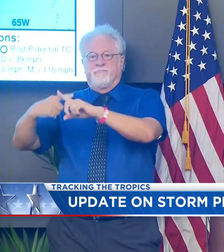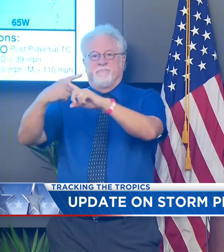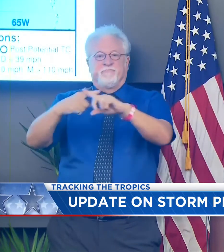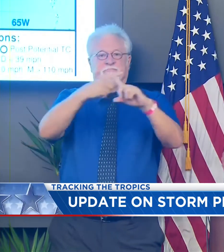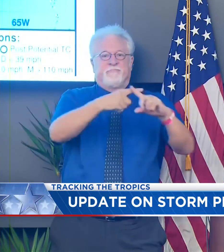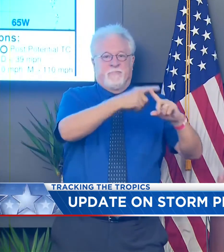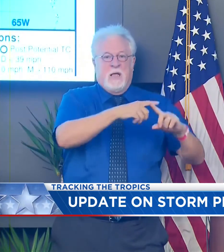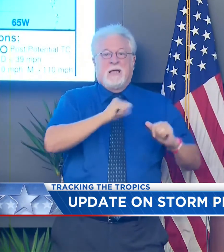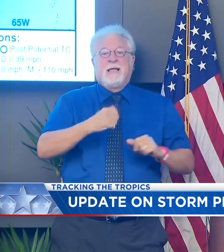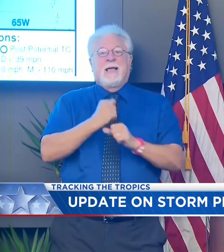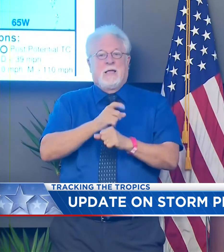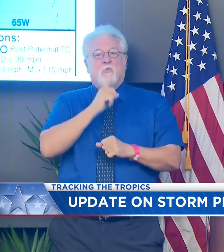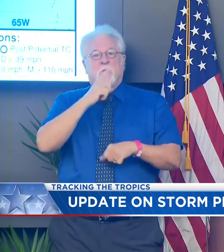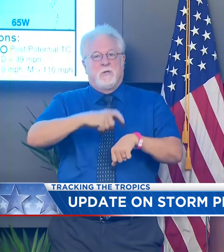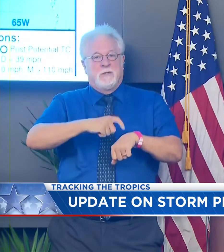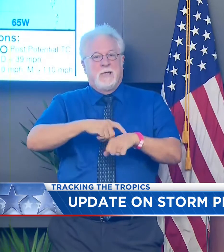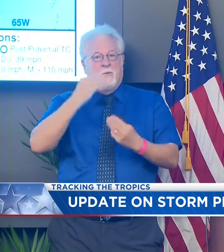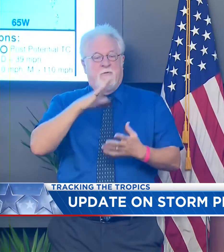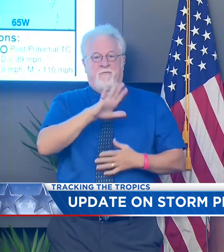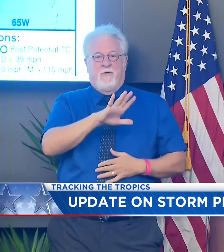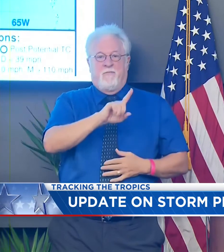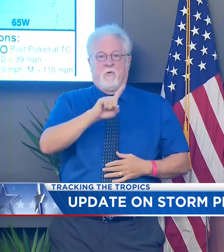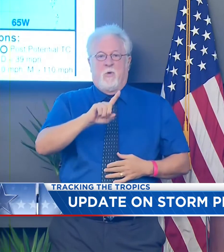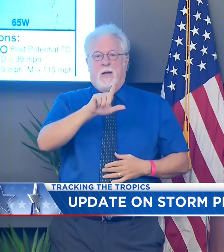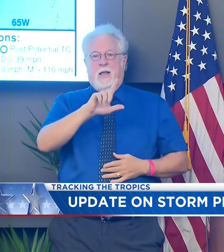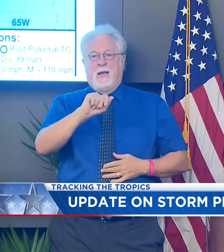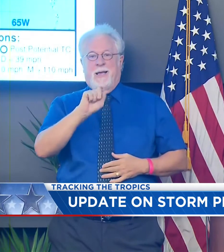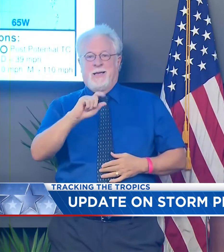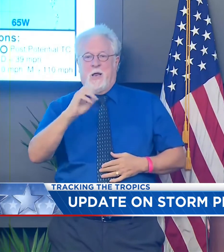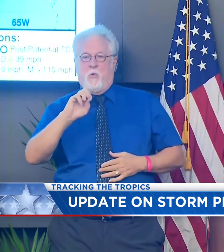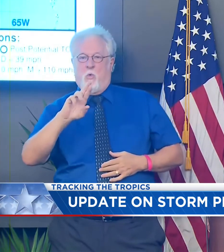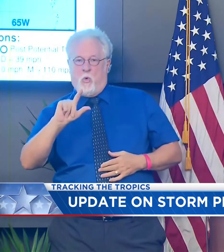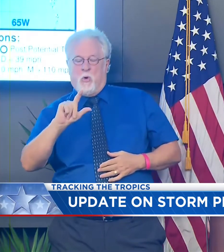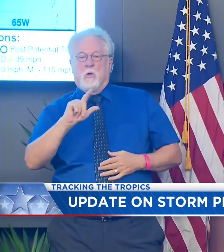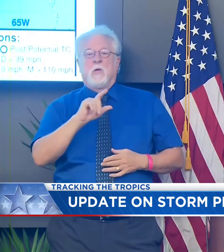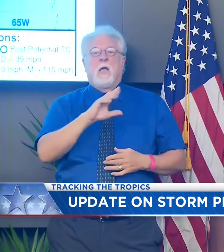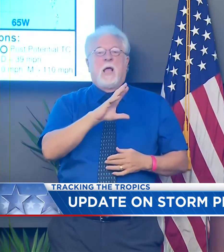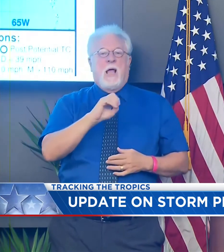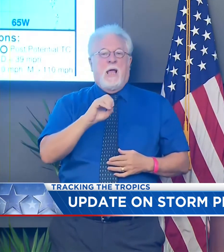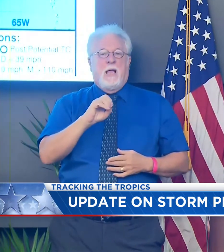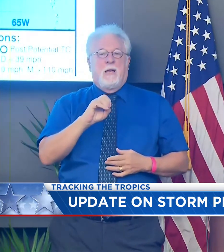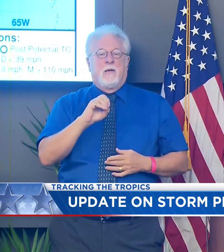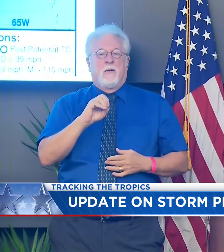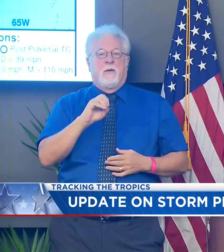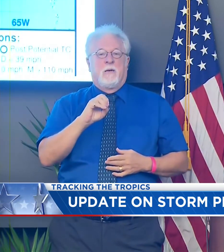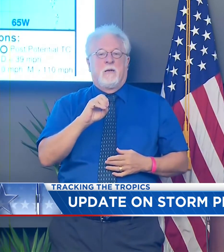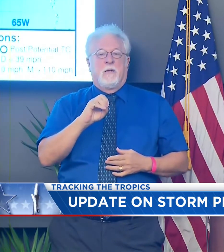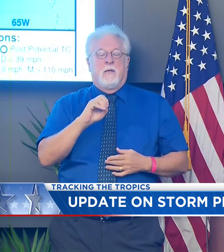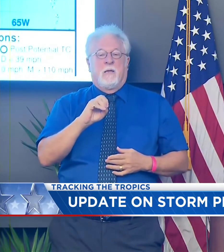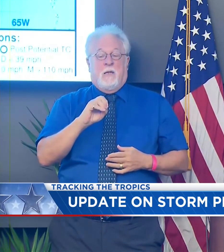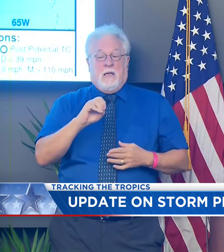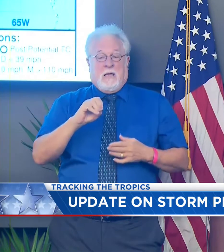MAINTENANCE. IF HIGH WATER BECOMES AN ISSUE, YOU WILL SEE MORE ROADS CLOSED.